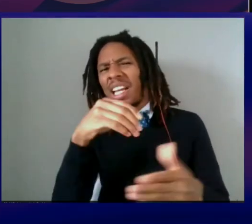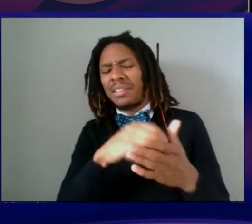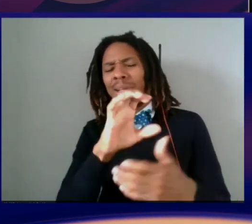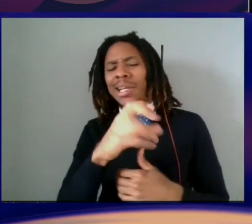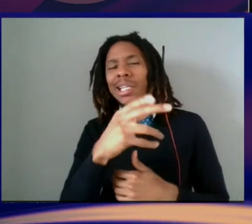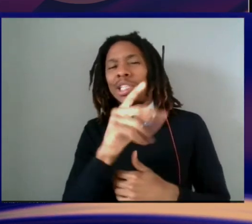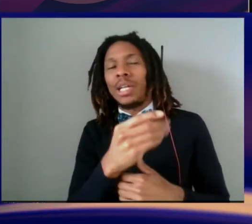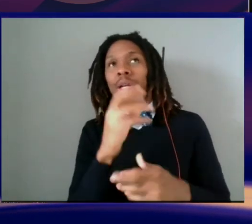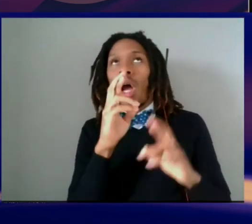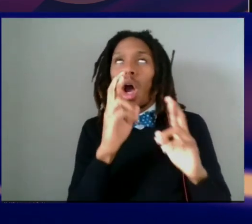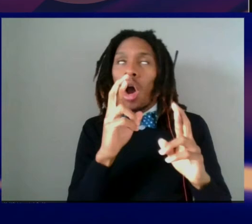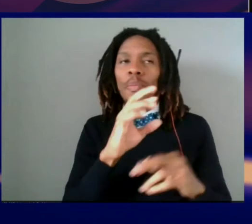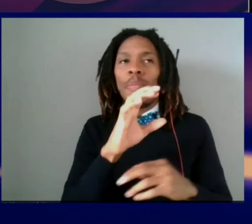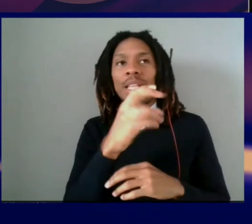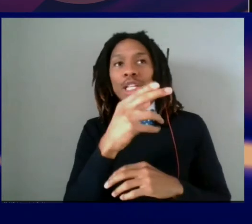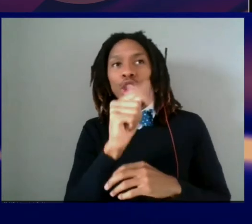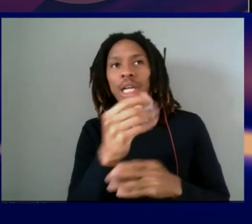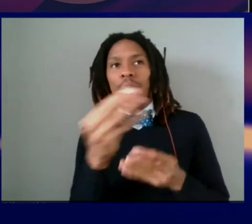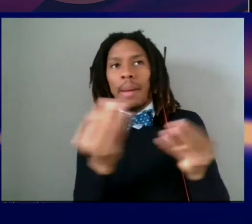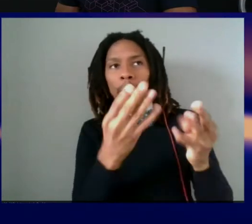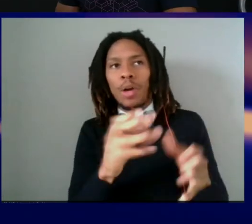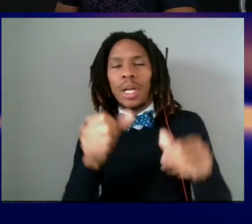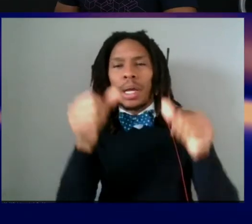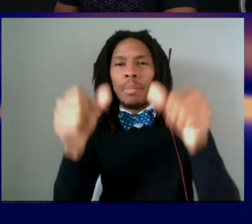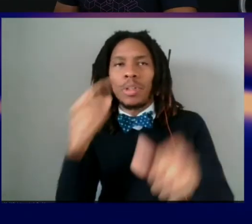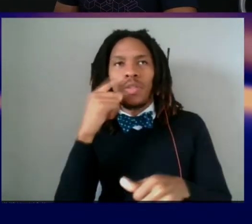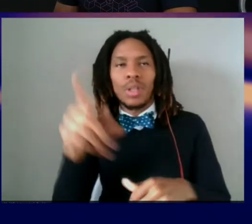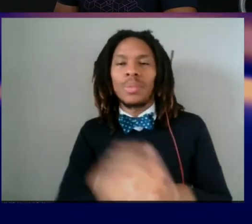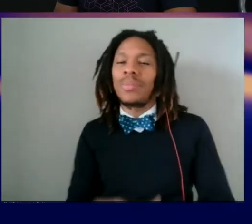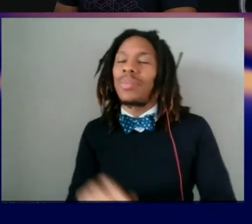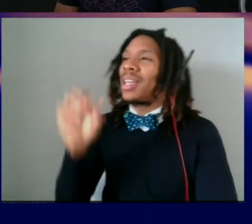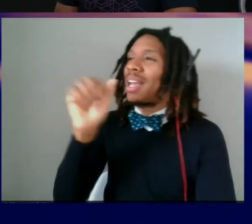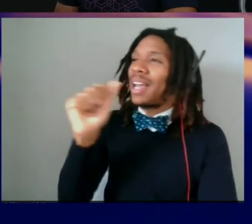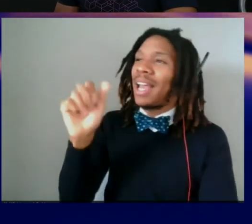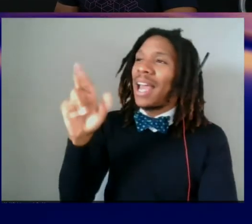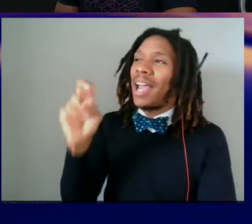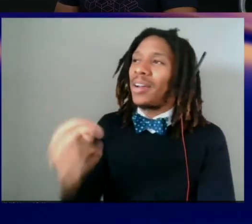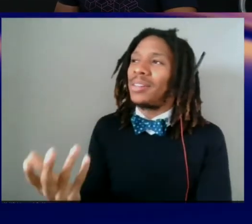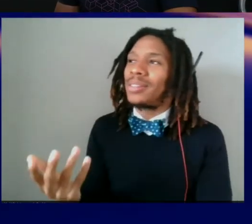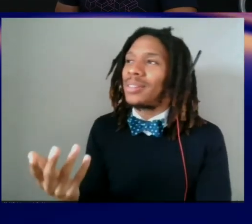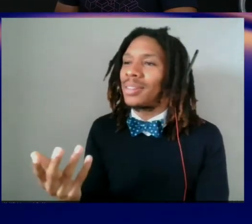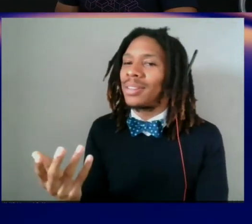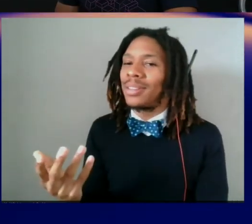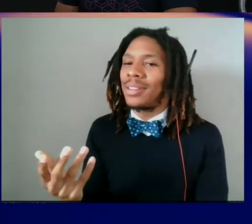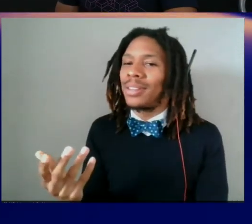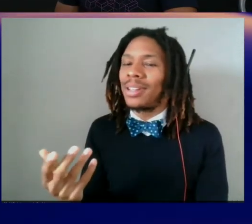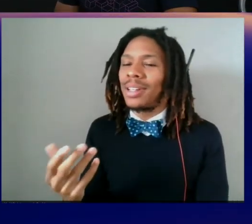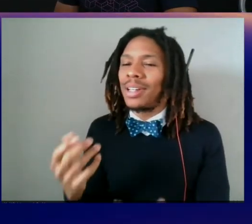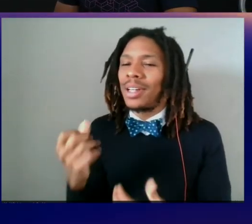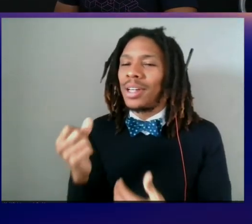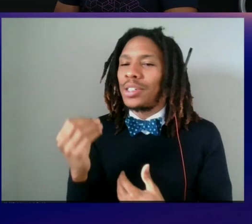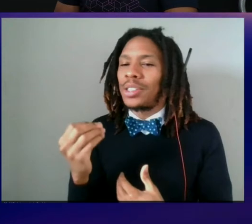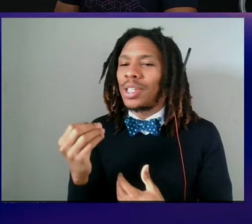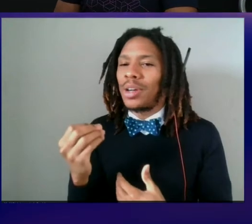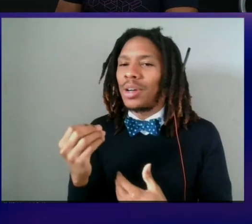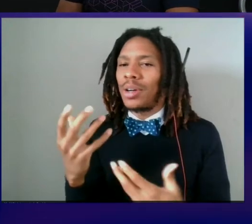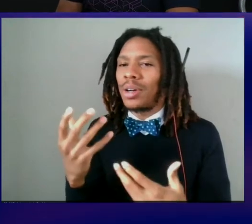moderators can throw that in there for you. So Aaron, let's say I'm gonna tune into Power Hour. Let's do it. - To say that.